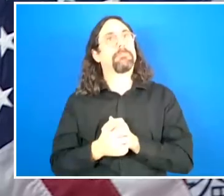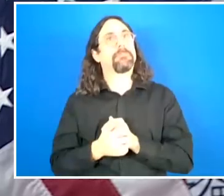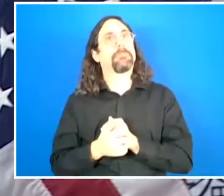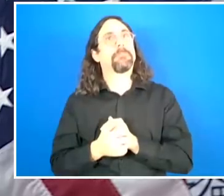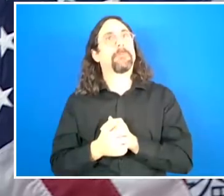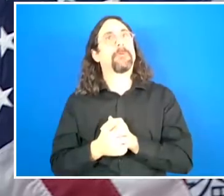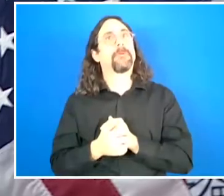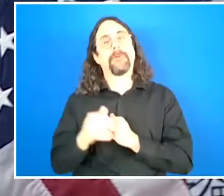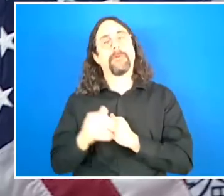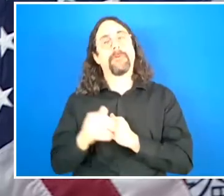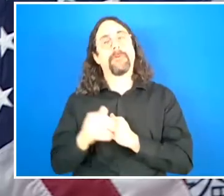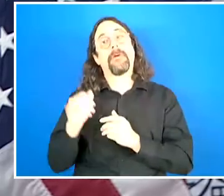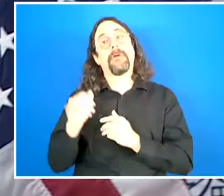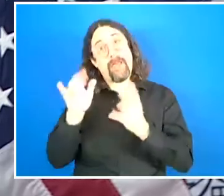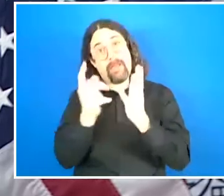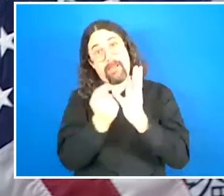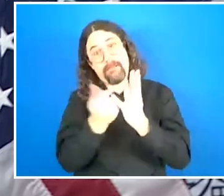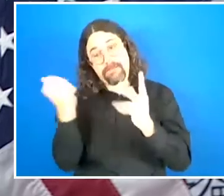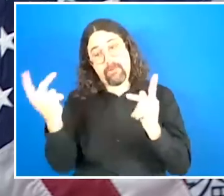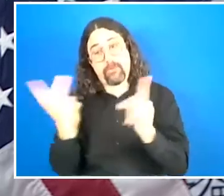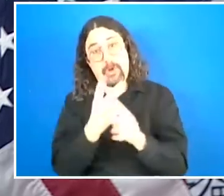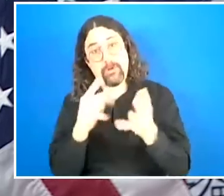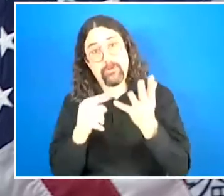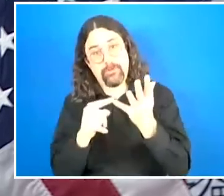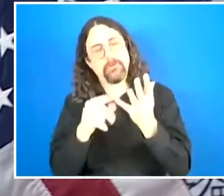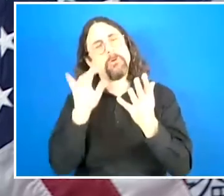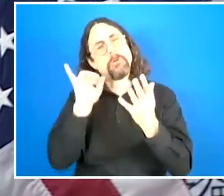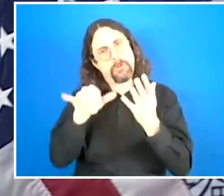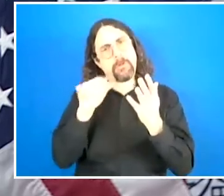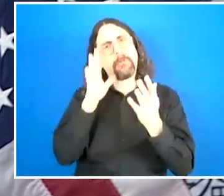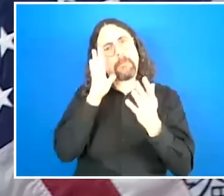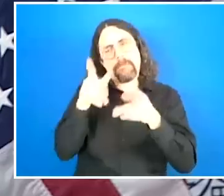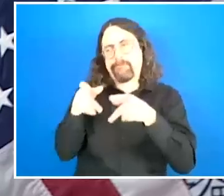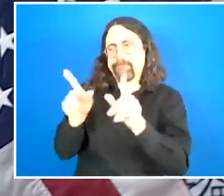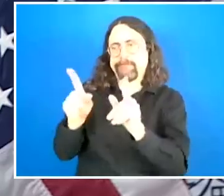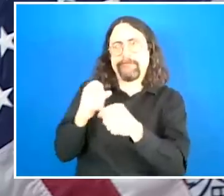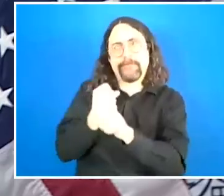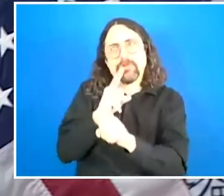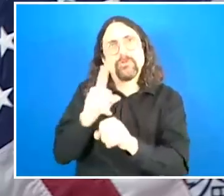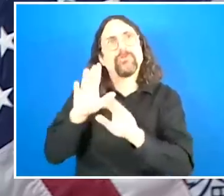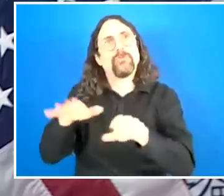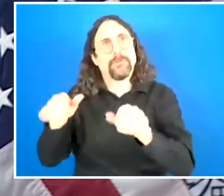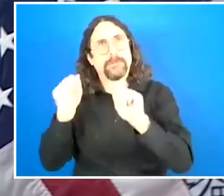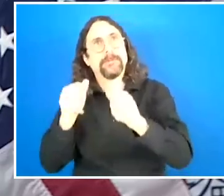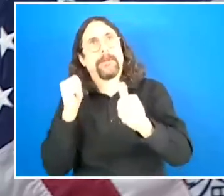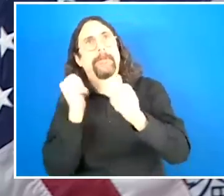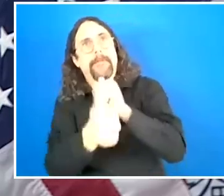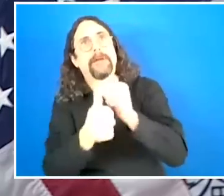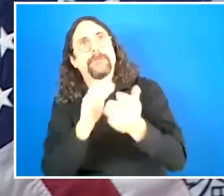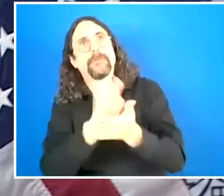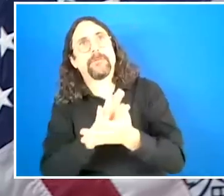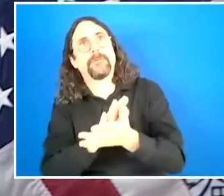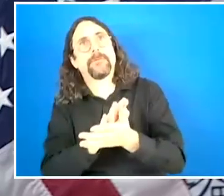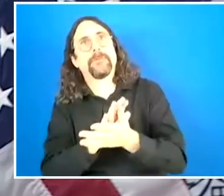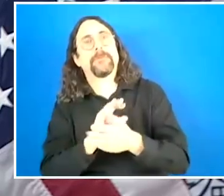ARE YOU DEALING WITH SNOW DAYS? HOW ARE YOU WORKING ON COORDINATING THAT.